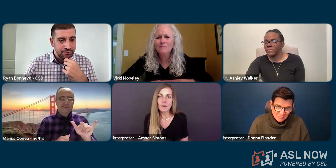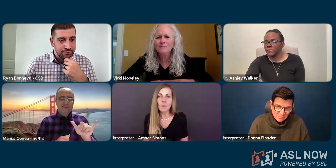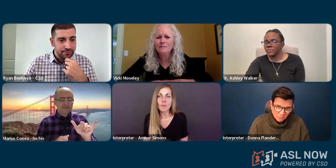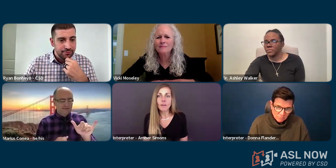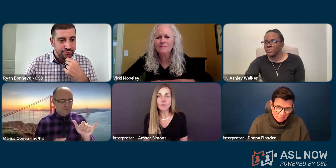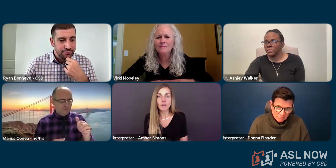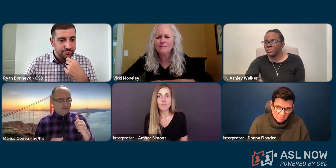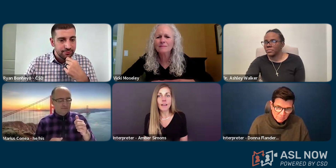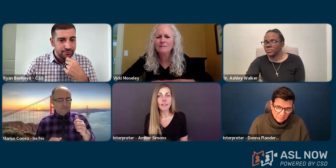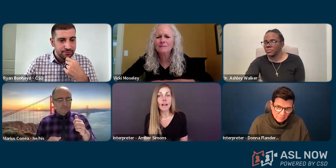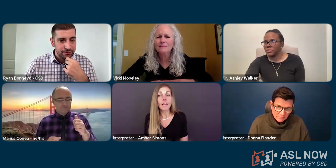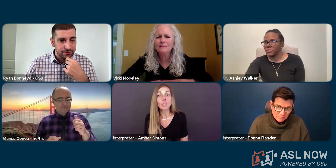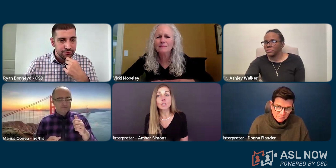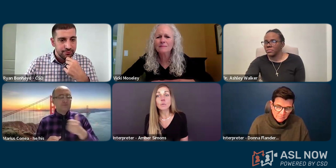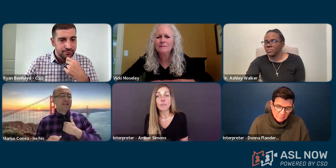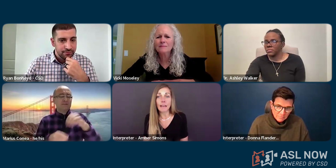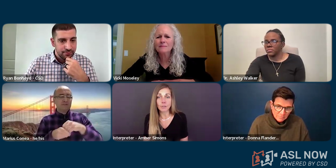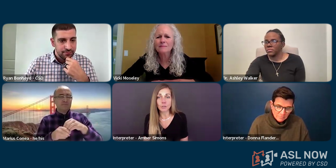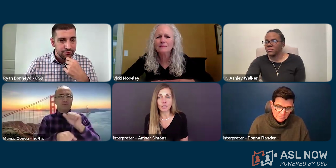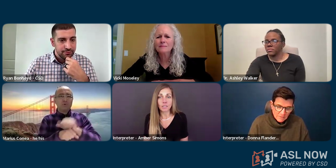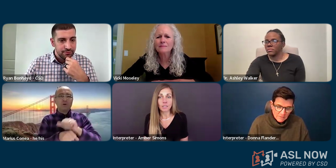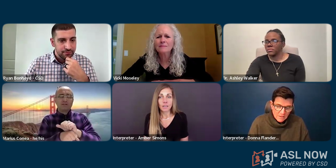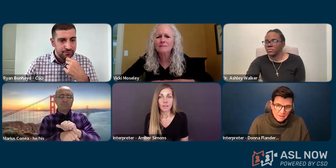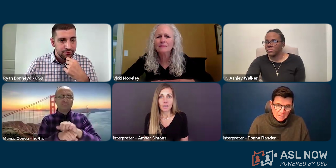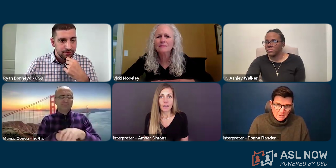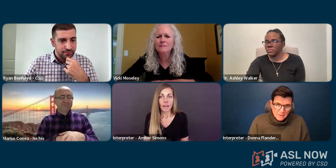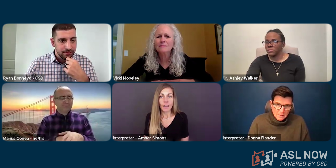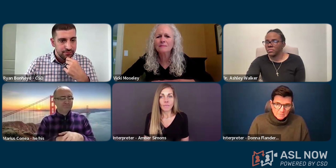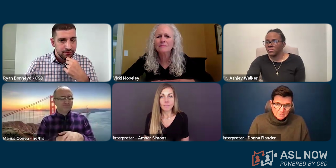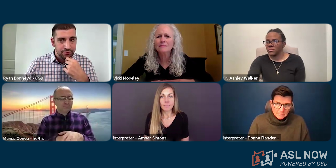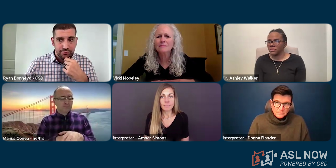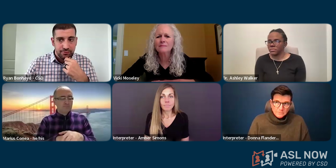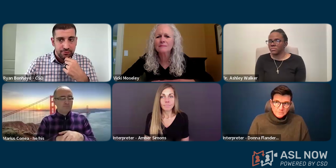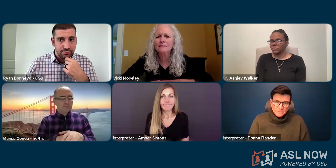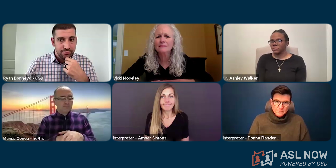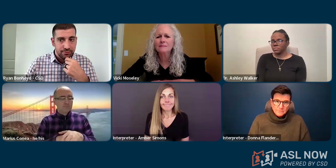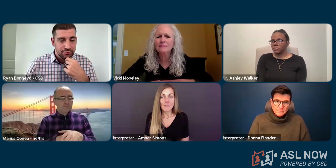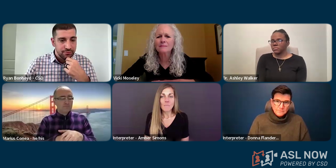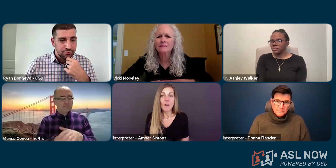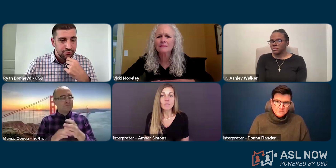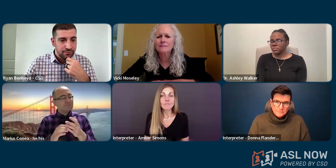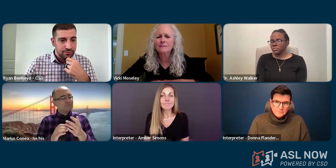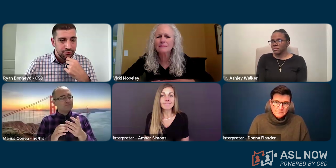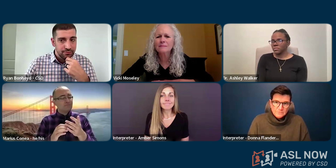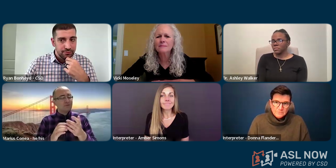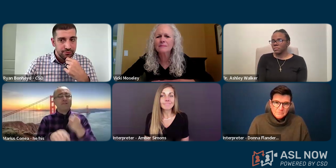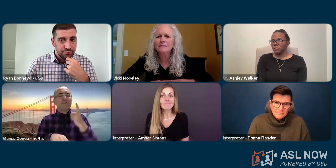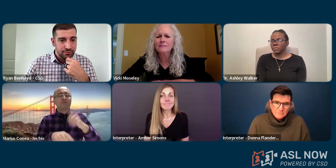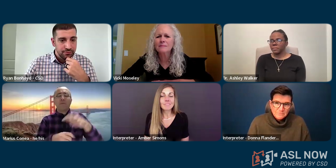Well, first off, I agree with Ashley and about